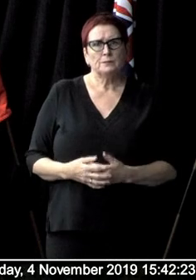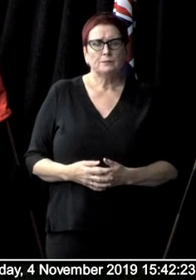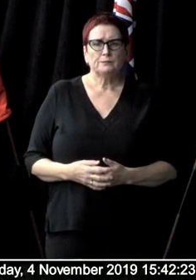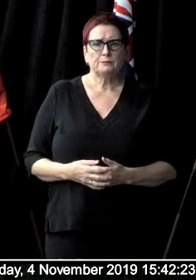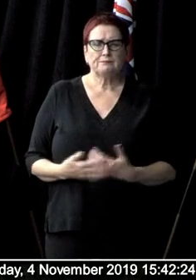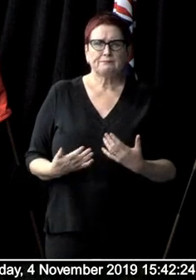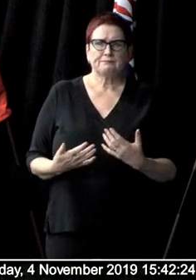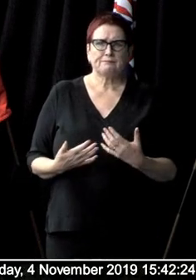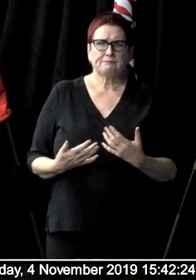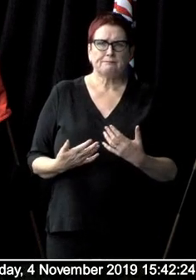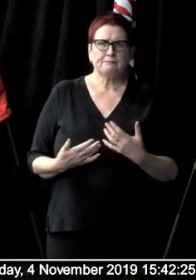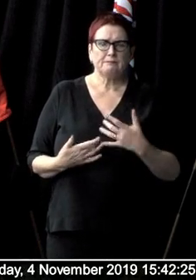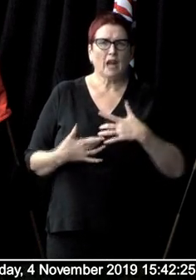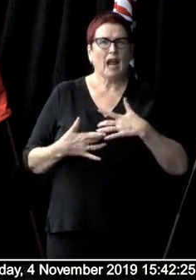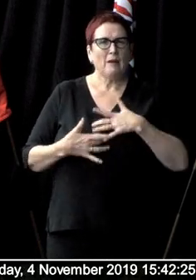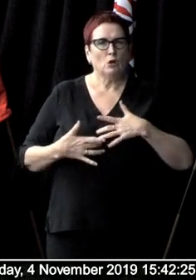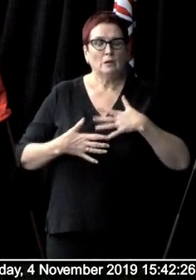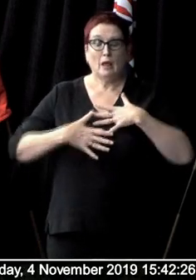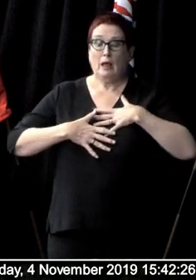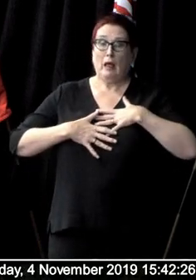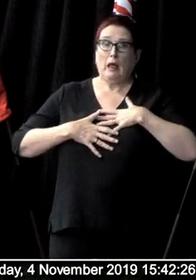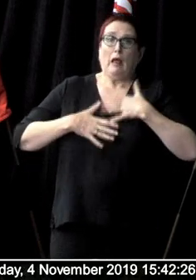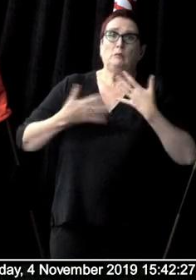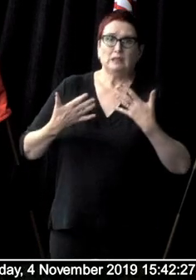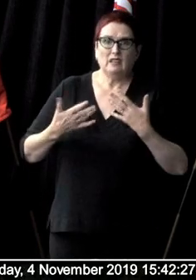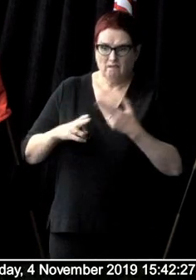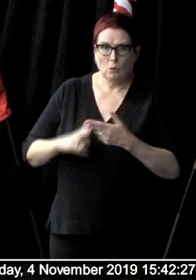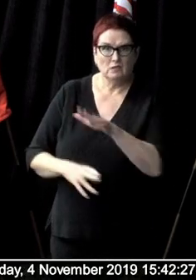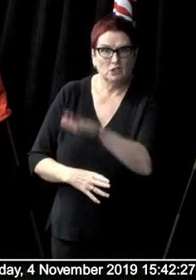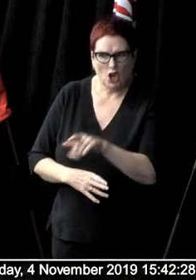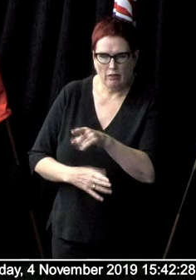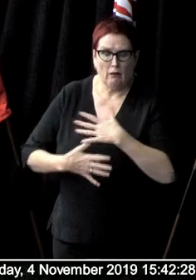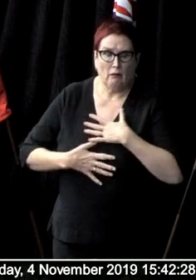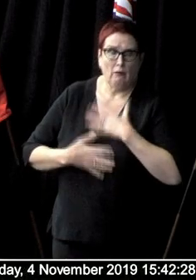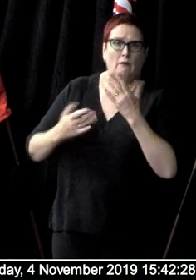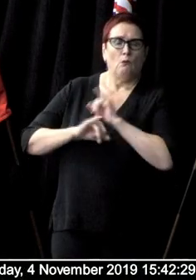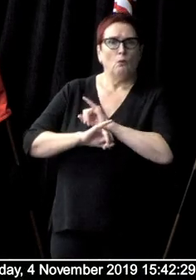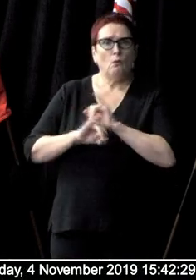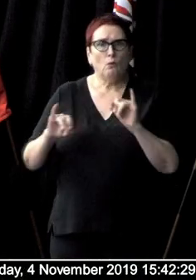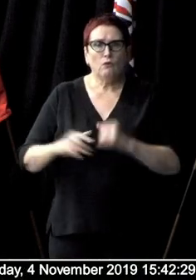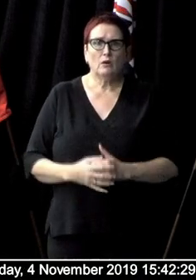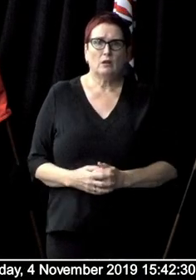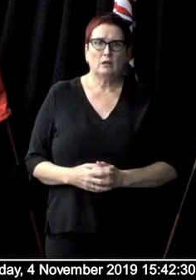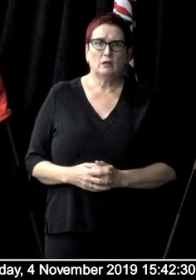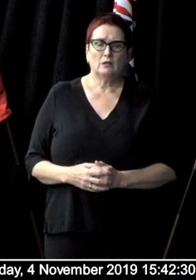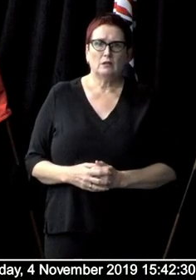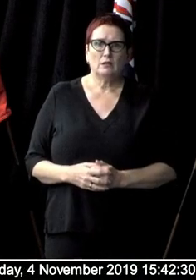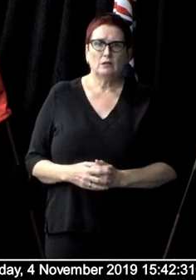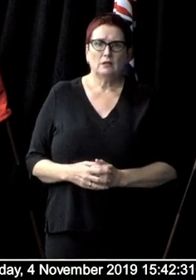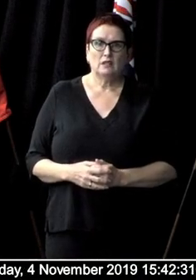distress it causes the child, and teachers having to then take stress leave because